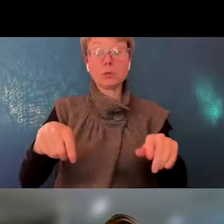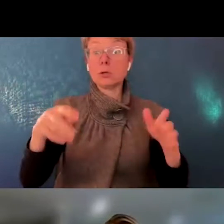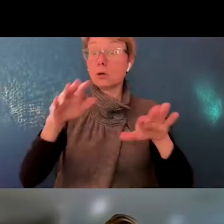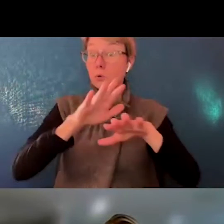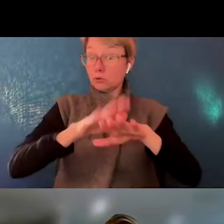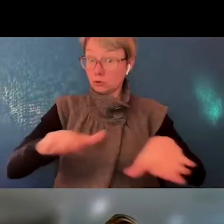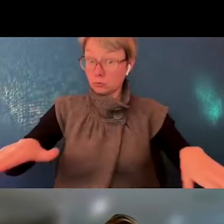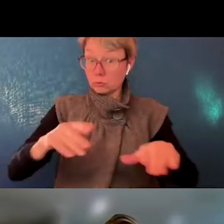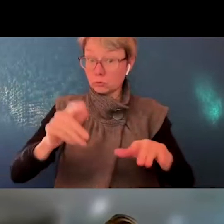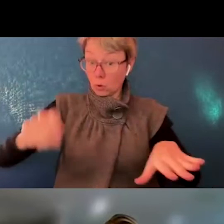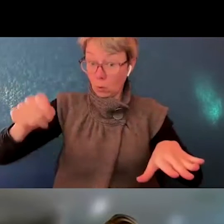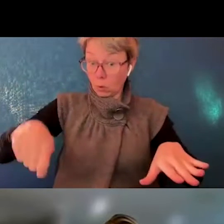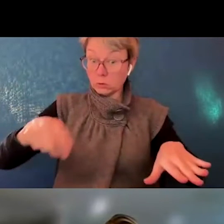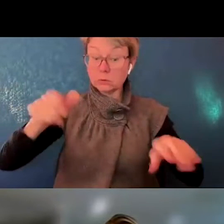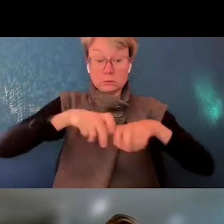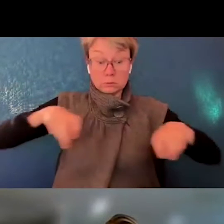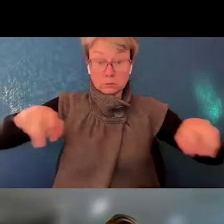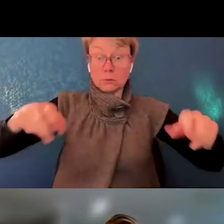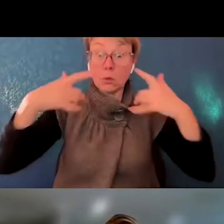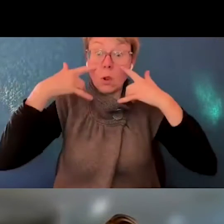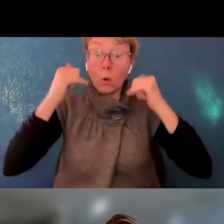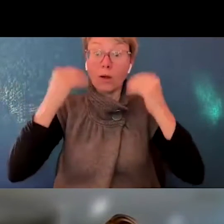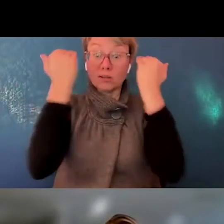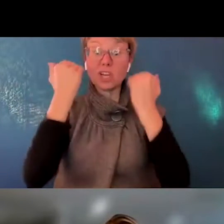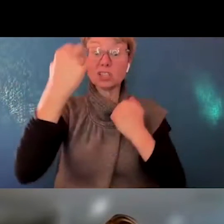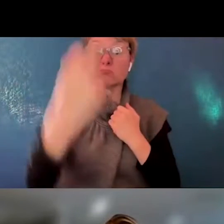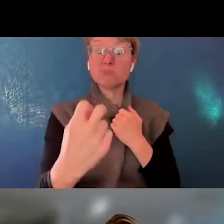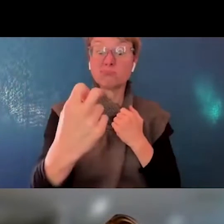um which is one thing many other practitioners who don't practice regularly in the children's